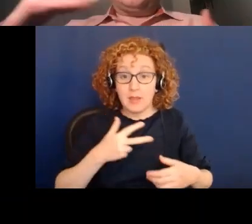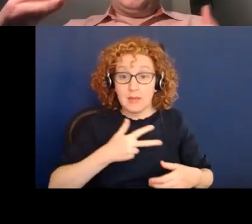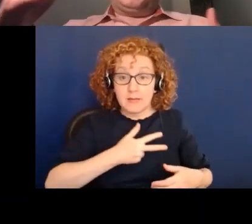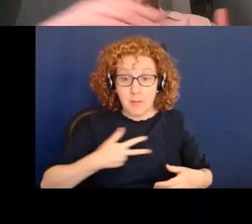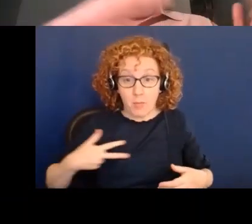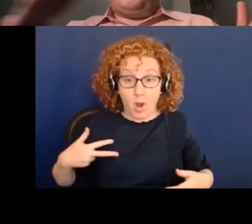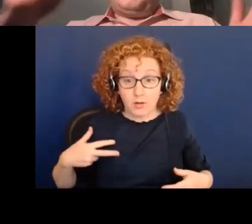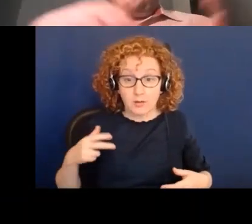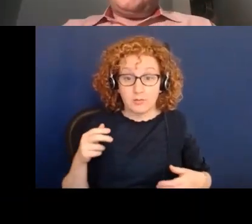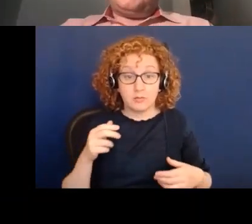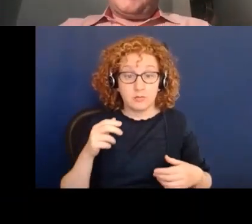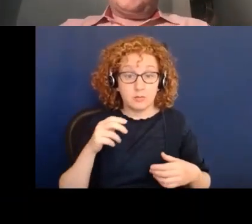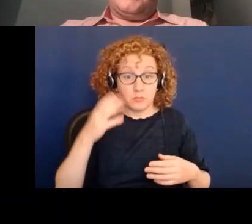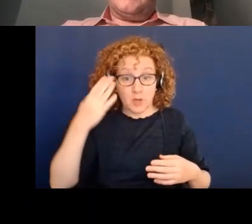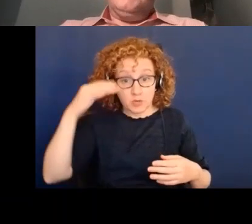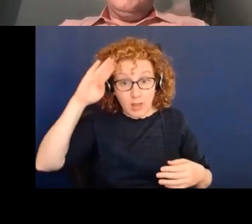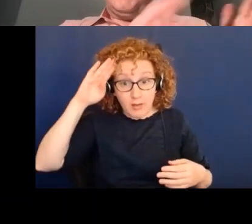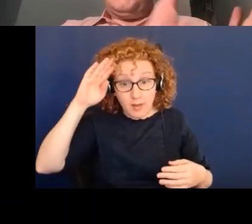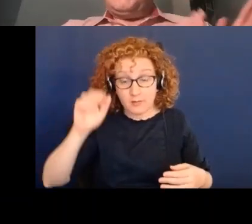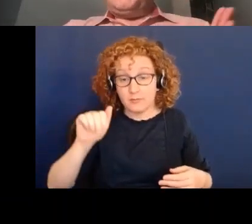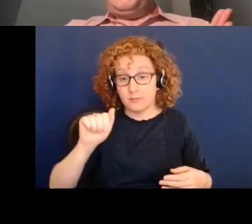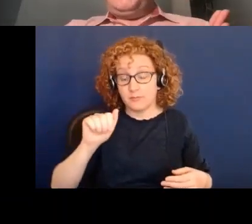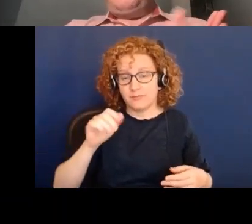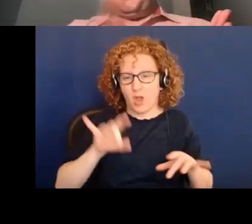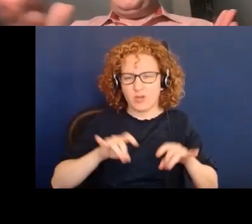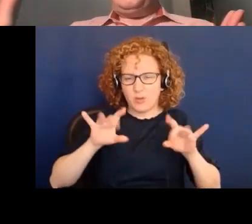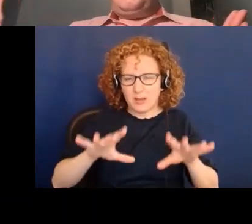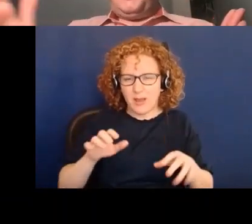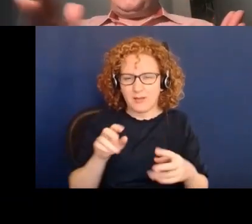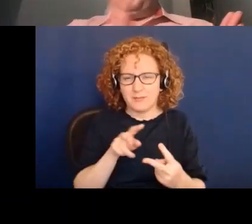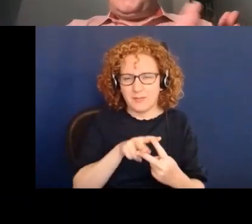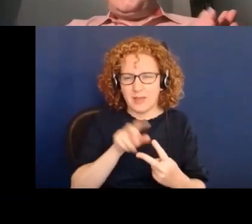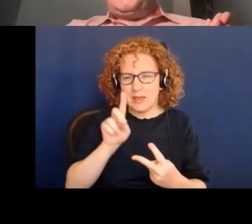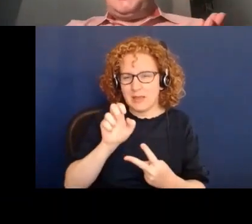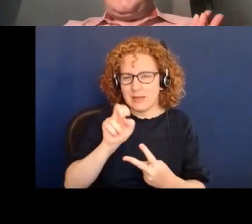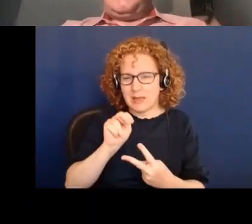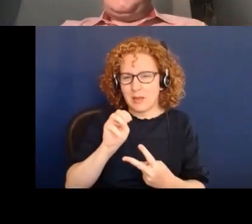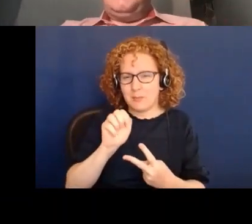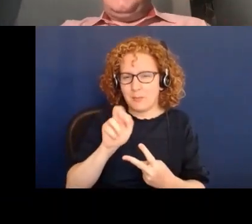much as i could fit into this snapshot but it also shows you the range of work that we're undertaking